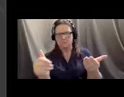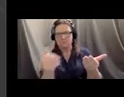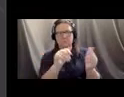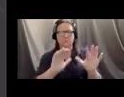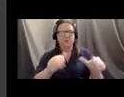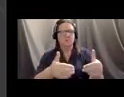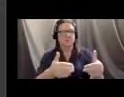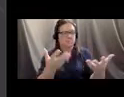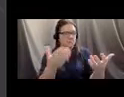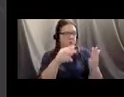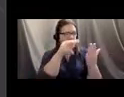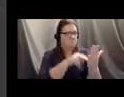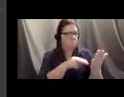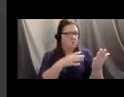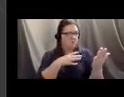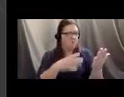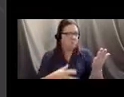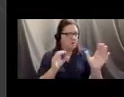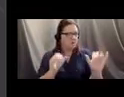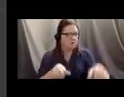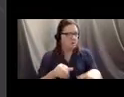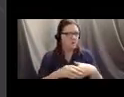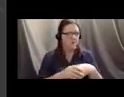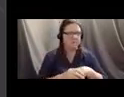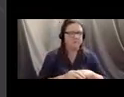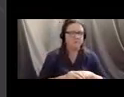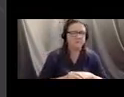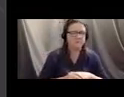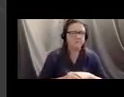If you'd like to read them word for word.